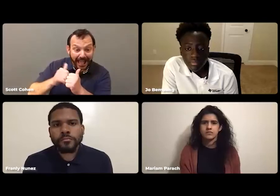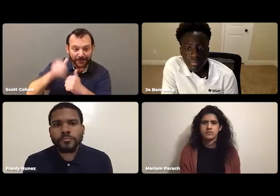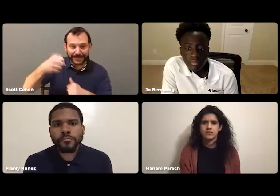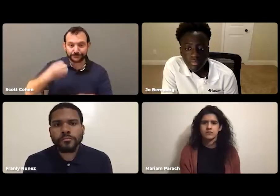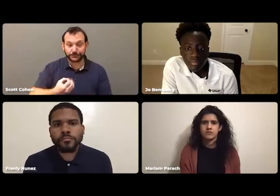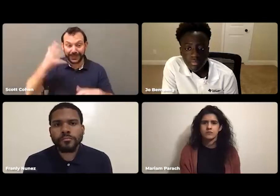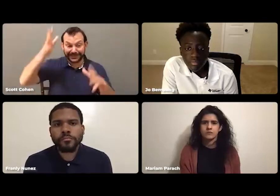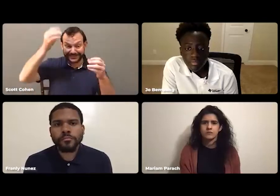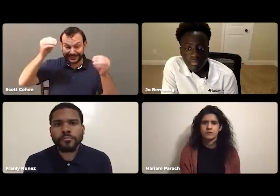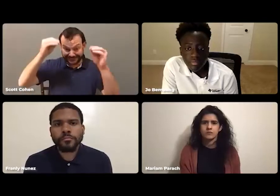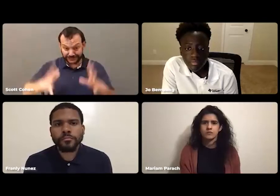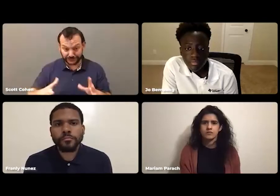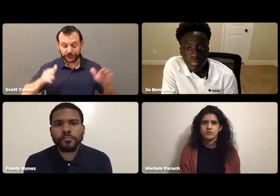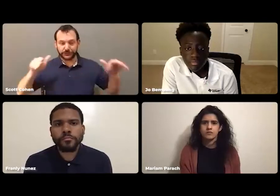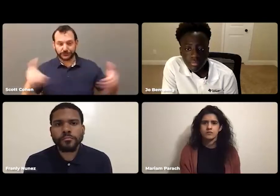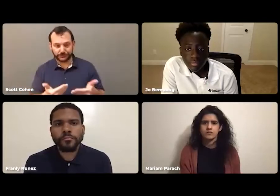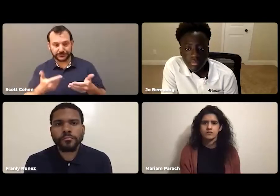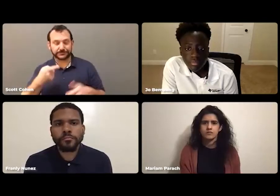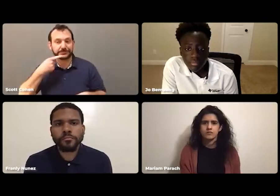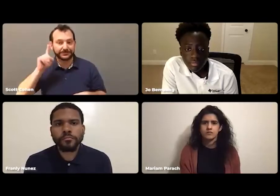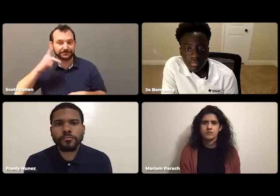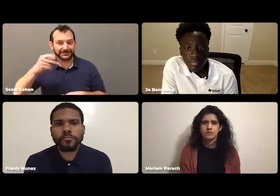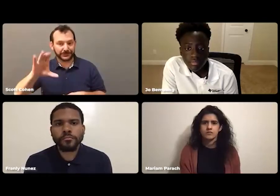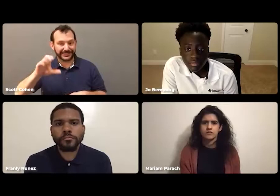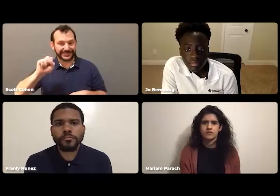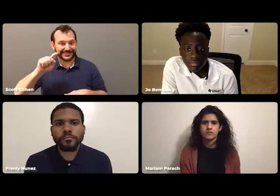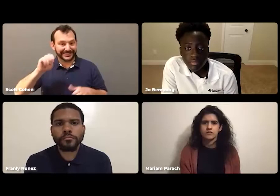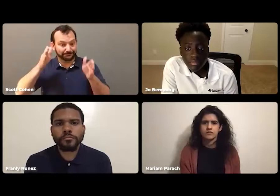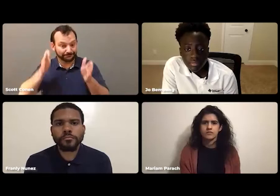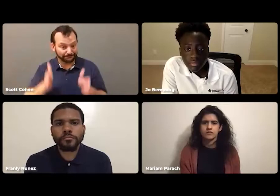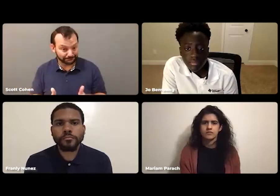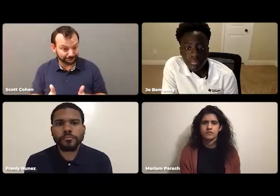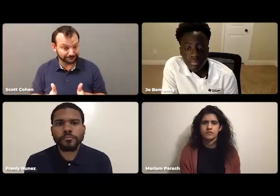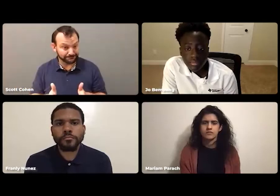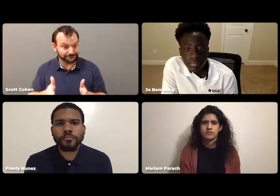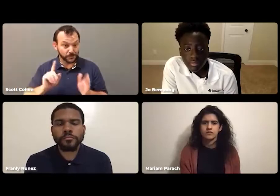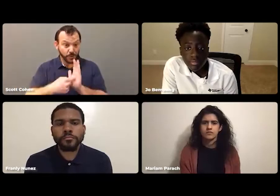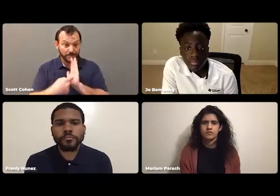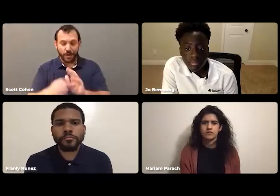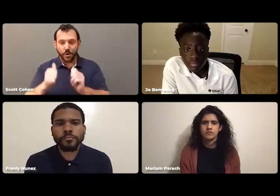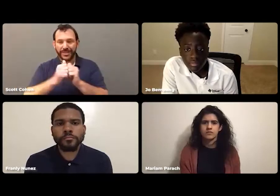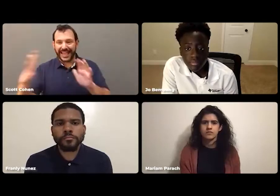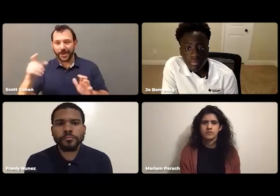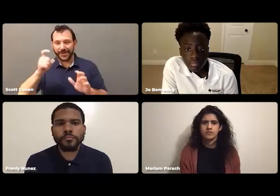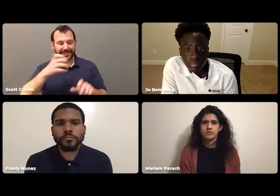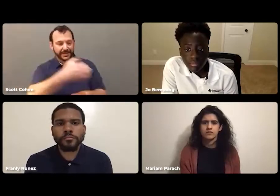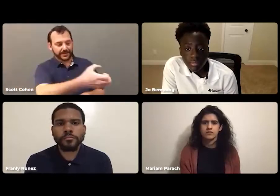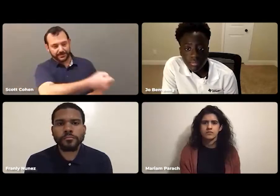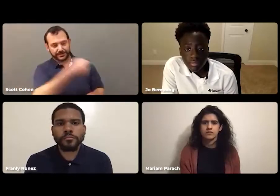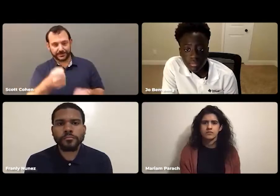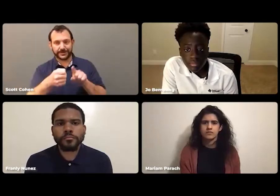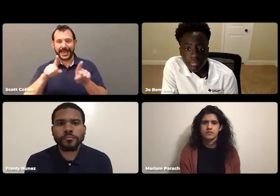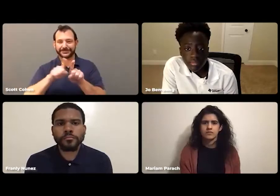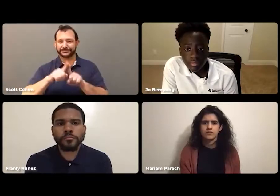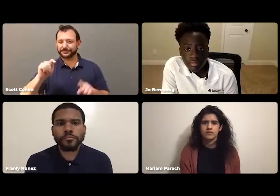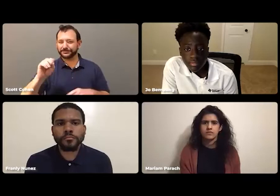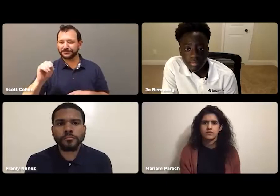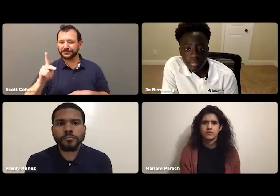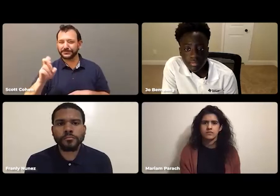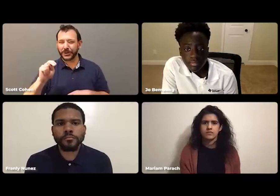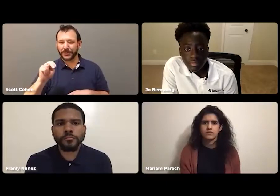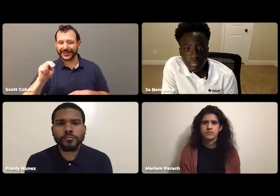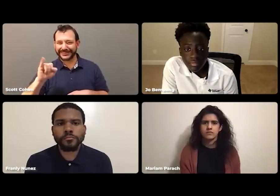We're being asked how we can inspire teachers to introduce deaf people of color students